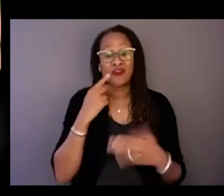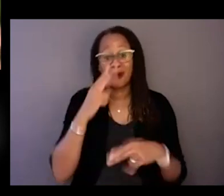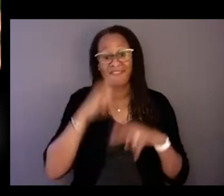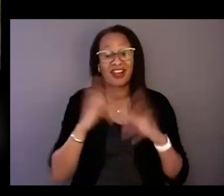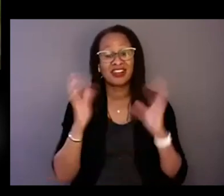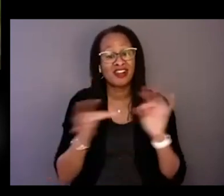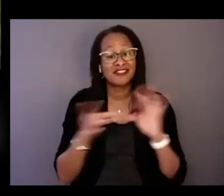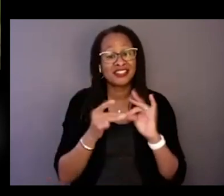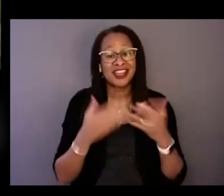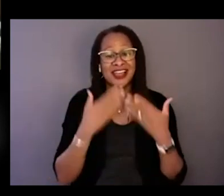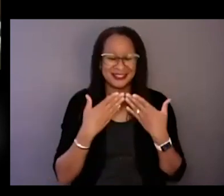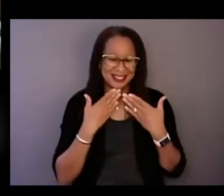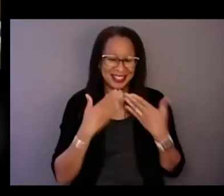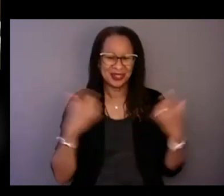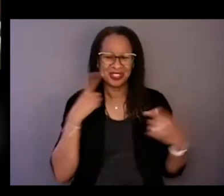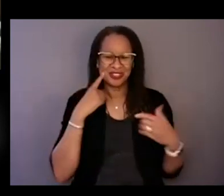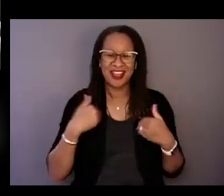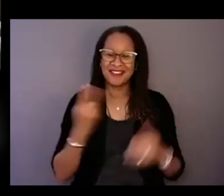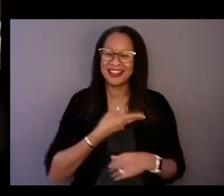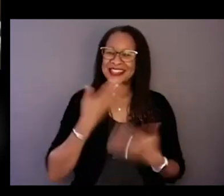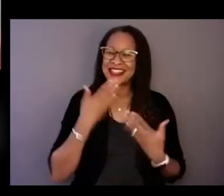Thank you so much for having us. Thanks, IDA. Thank you.